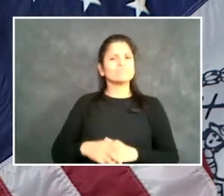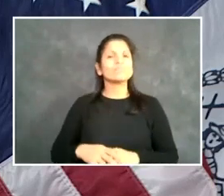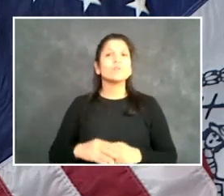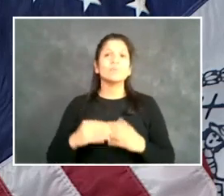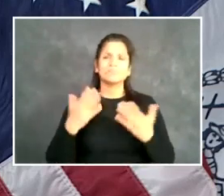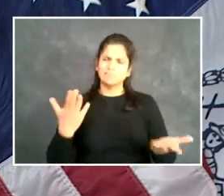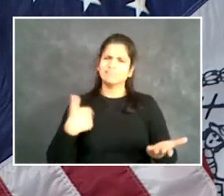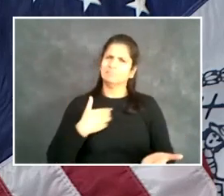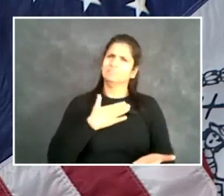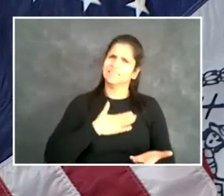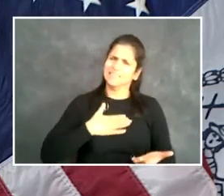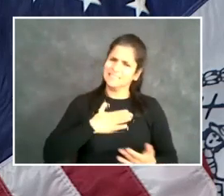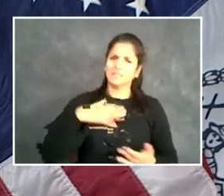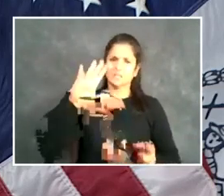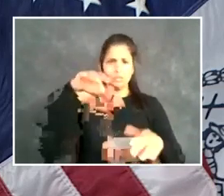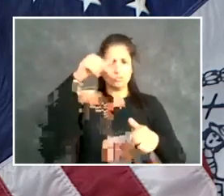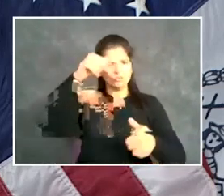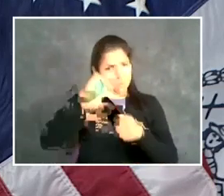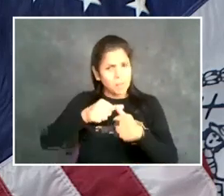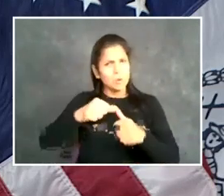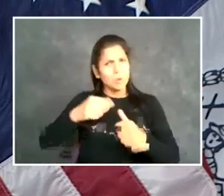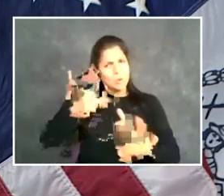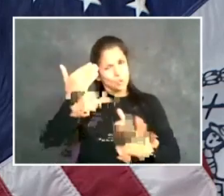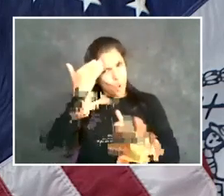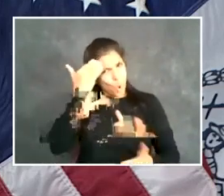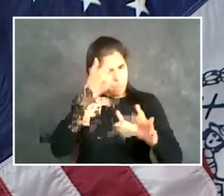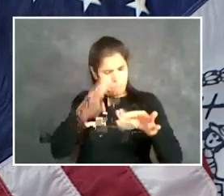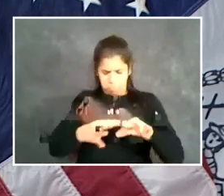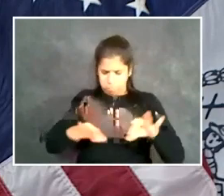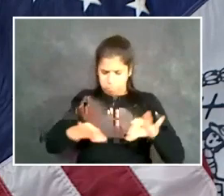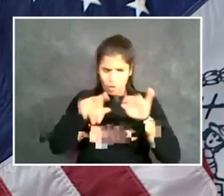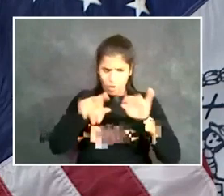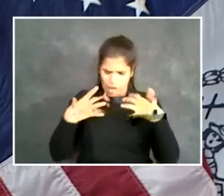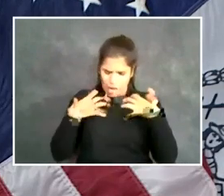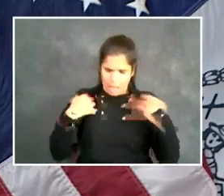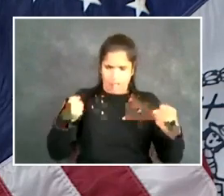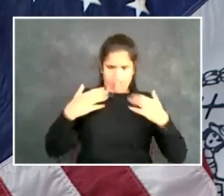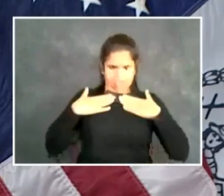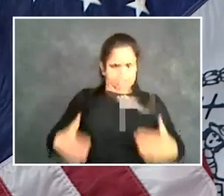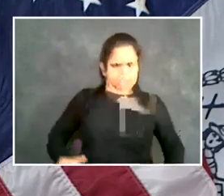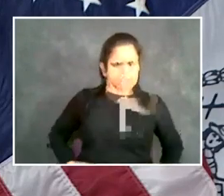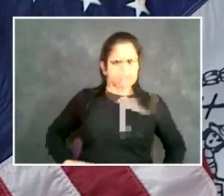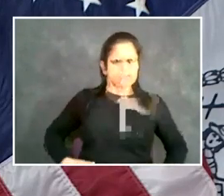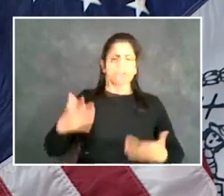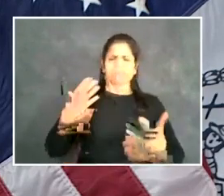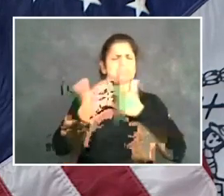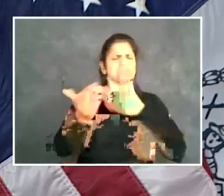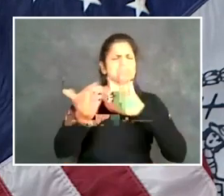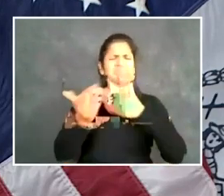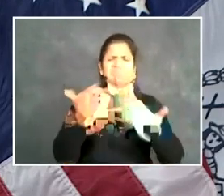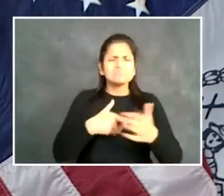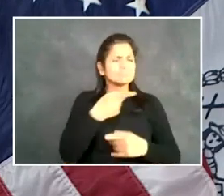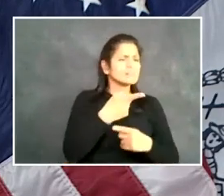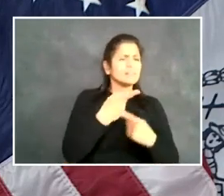FROM THE ANNOUNCEMENT TODAY, WHETHER YOU ARE ONE OF OUR HEROS, WHETHER YOU'RE AN EVERY DAY NEW YORKER PRACTICING